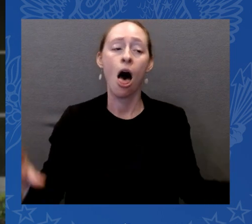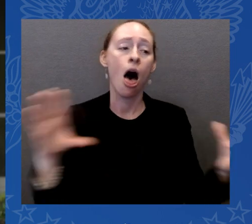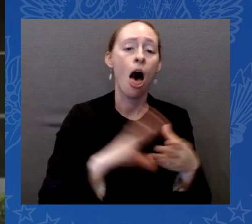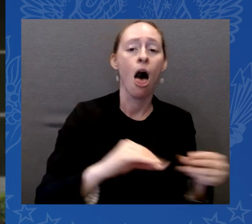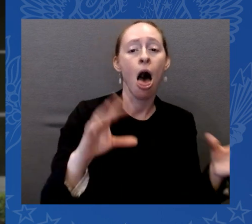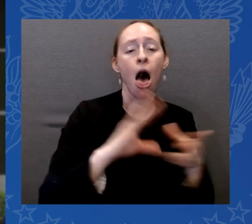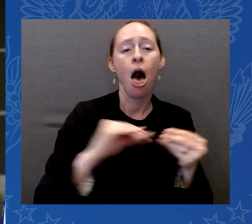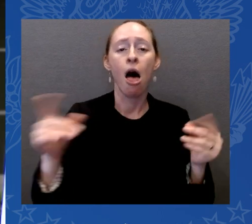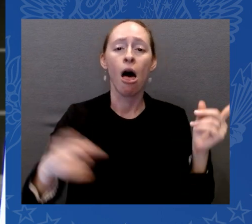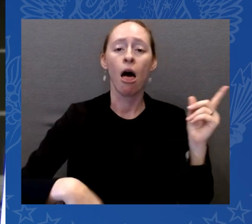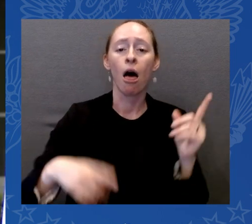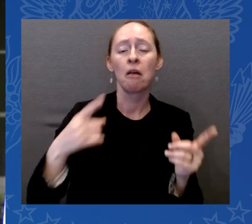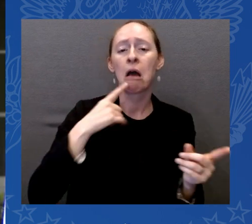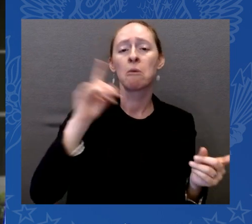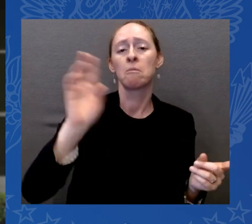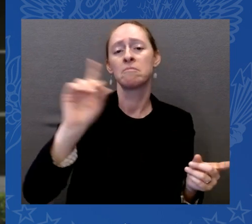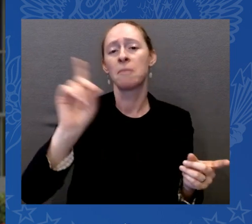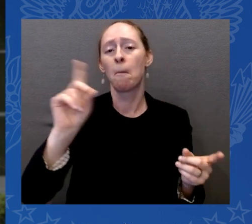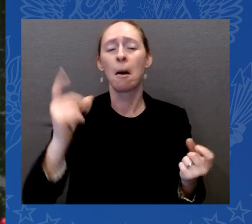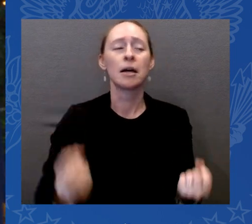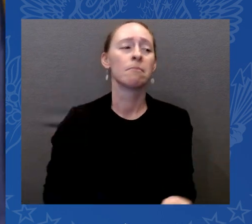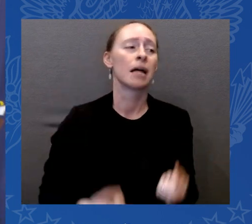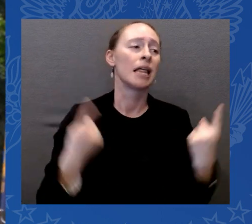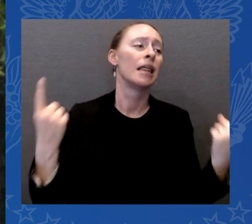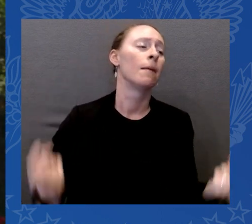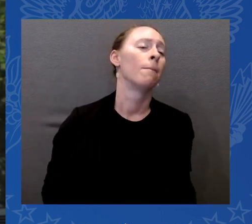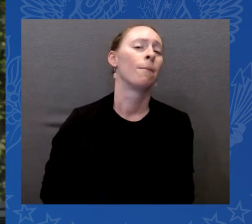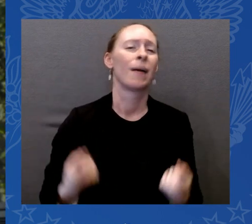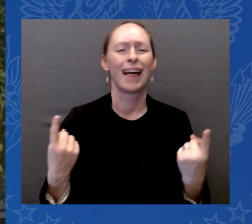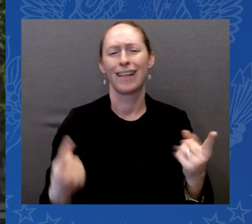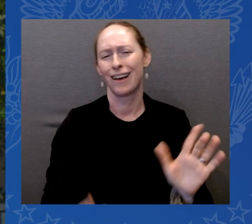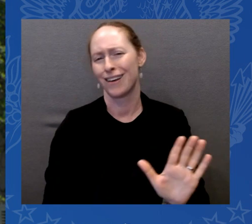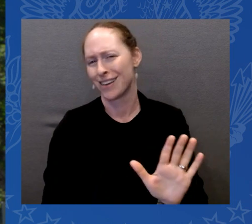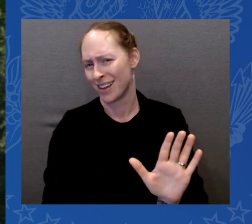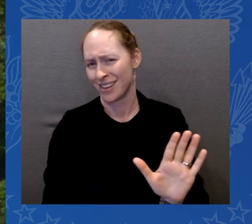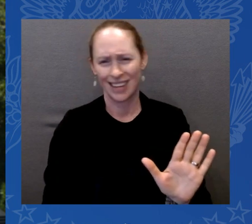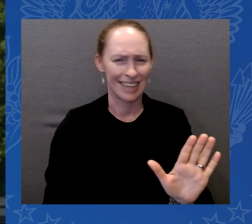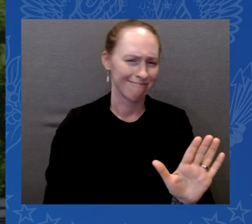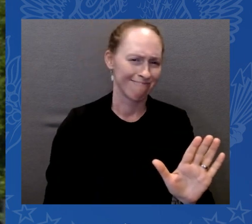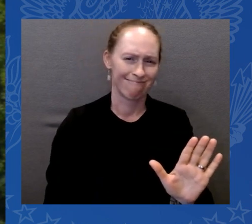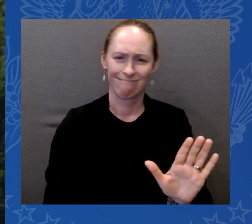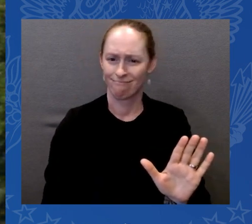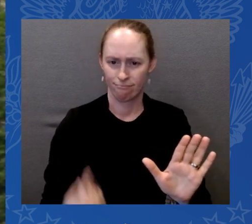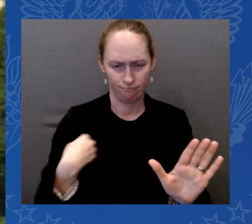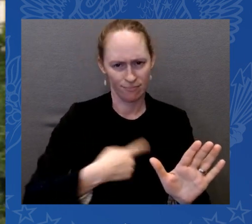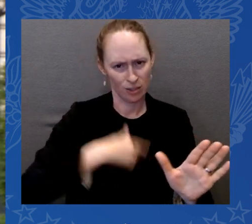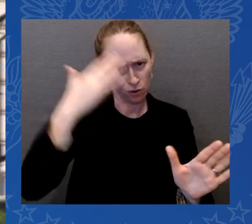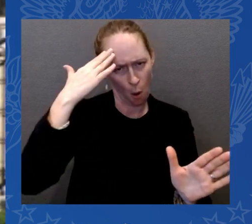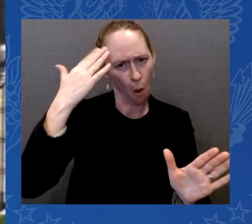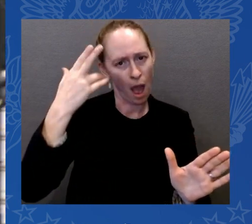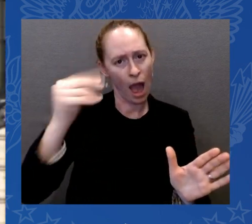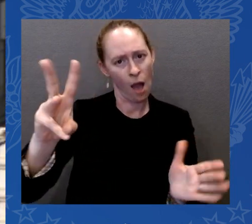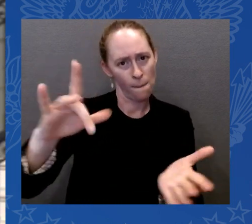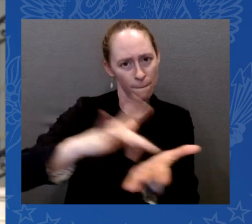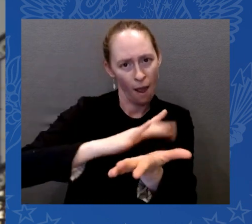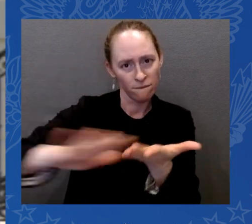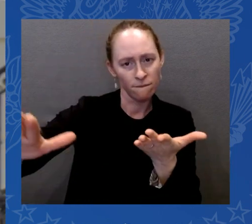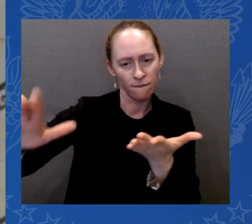Ladies and gentleman, the last guy who had this job -- well, I won't -- let me put it this way: